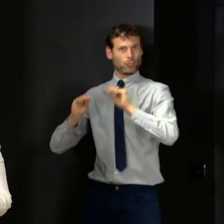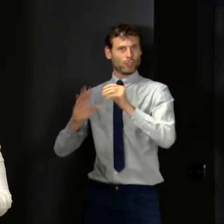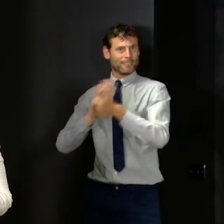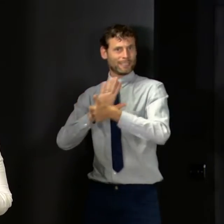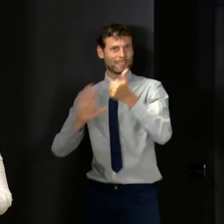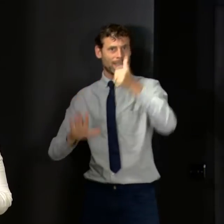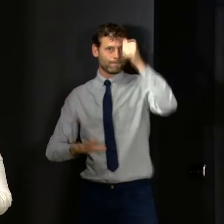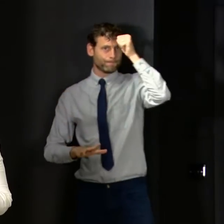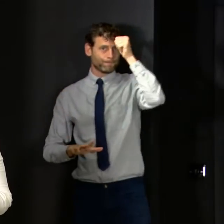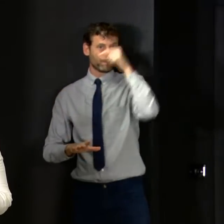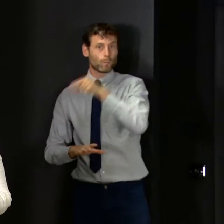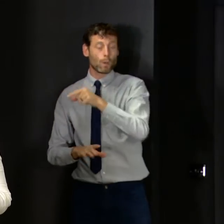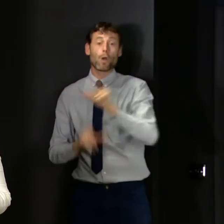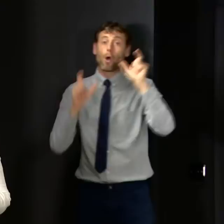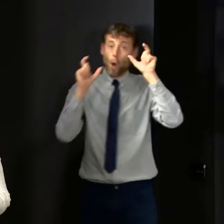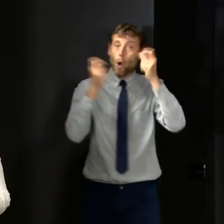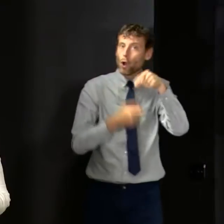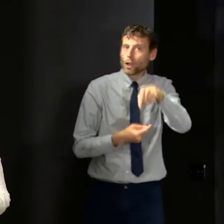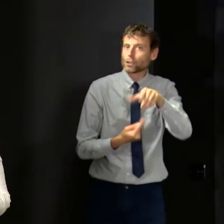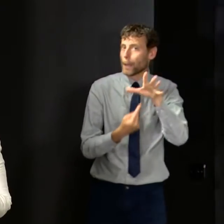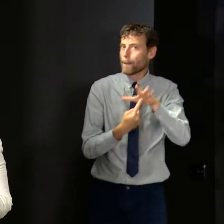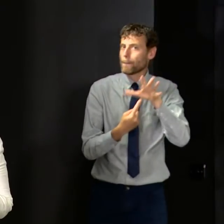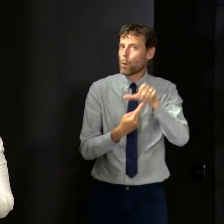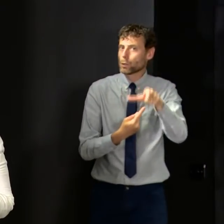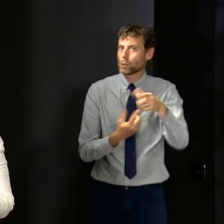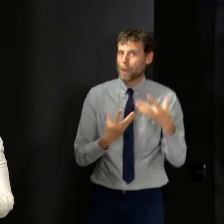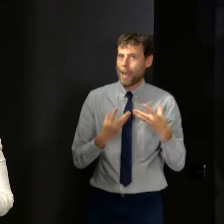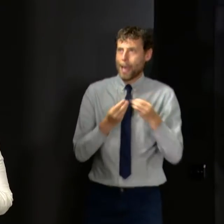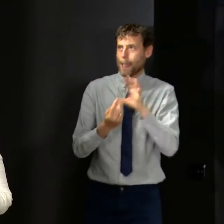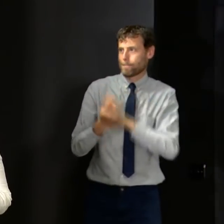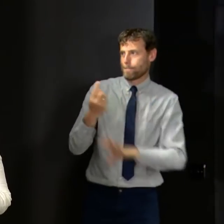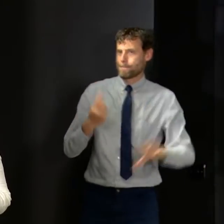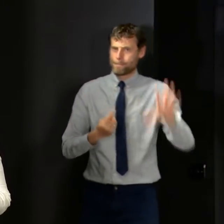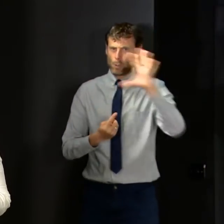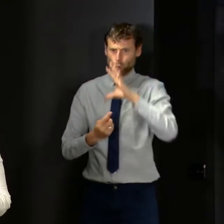important contributor to our collective and national response, with their